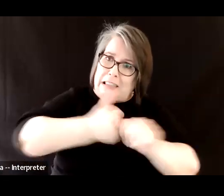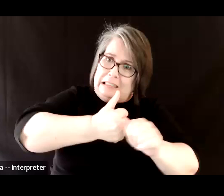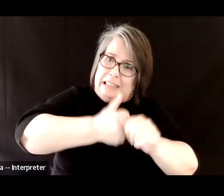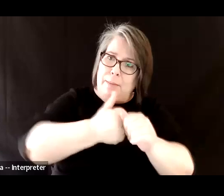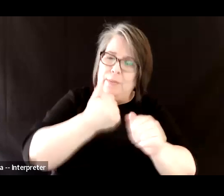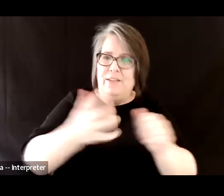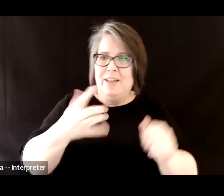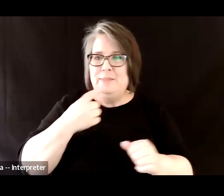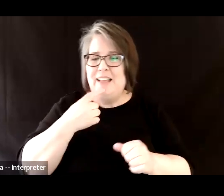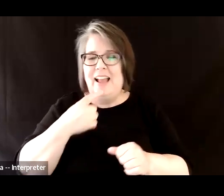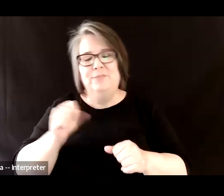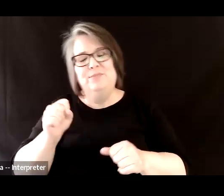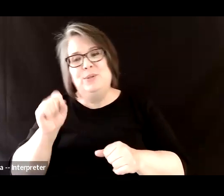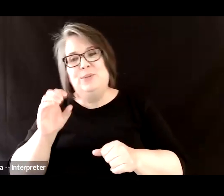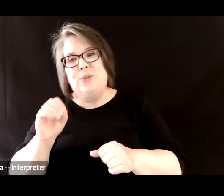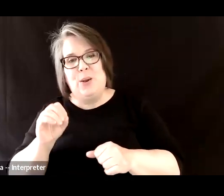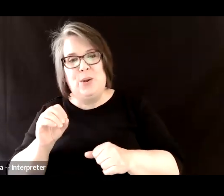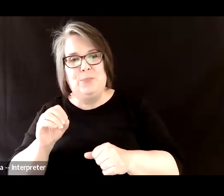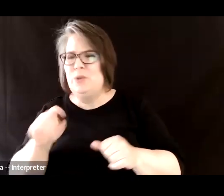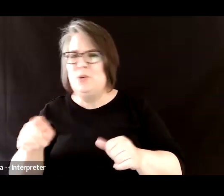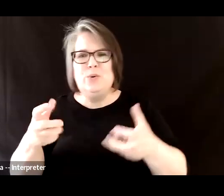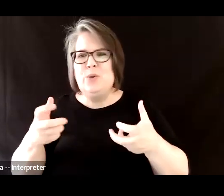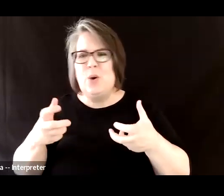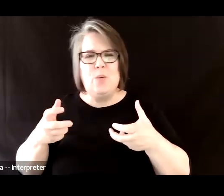I'm saying. So you don't want to